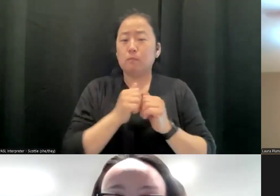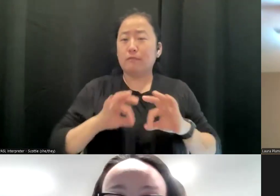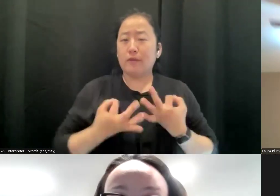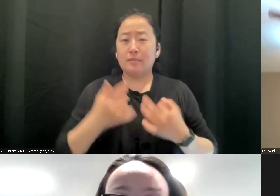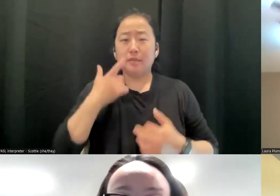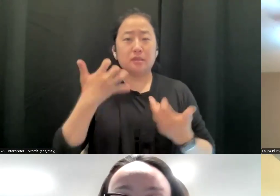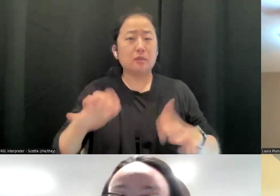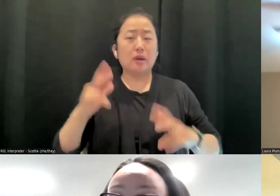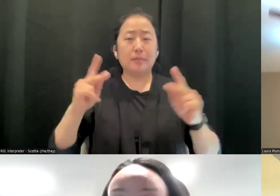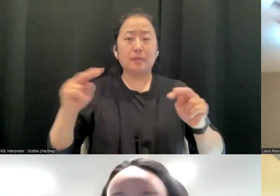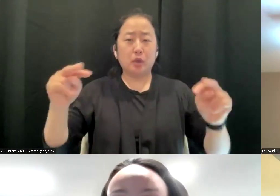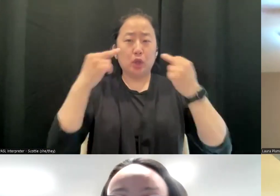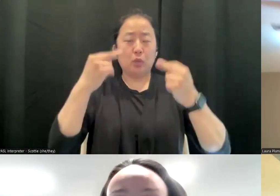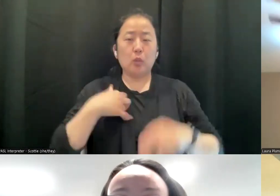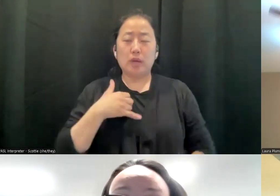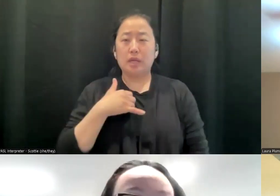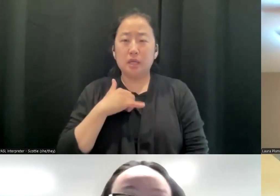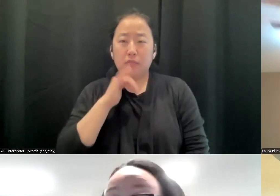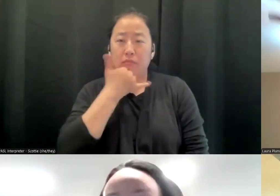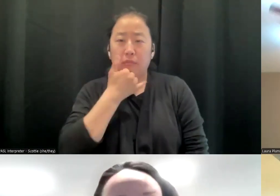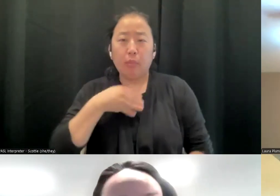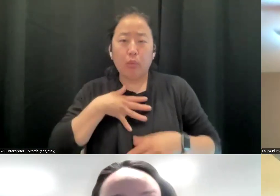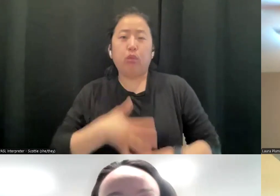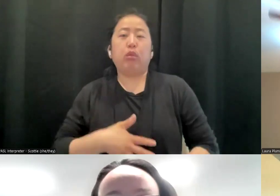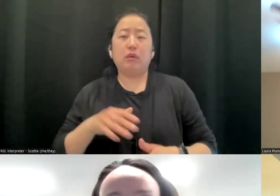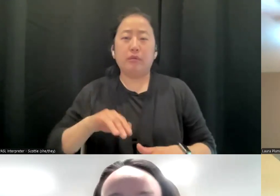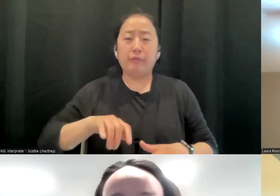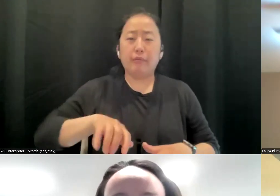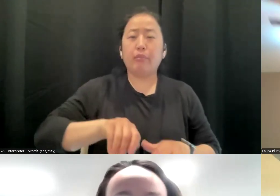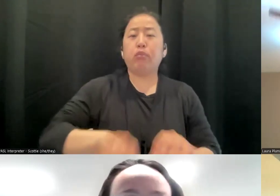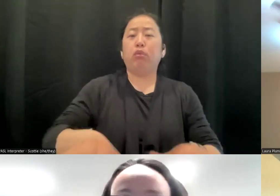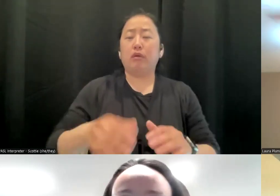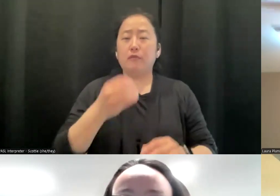when he would spill food. He turned to his wife